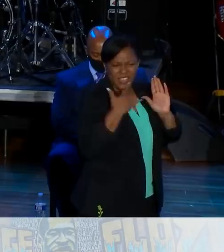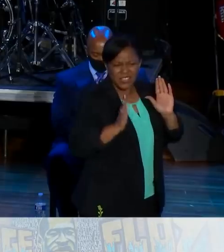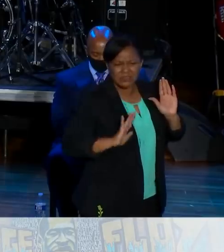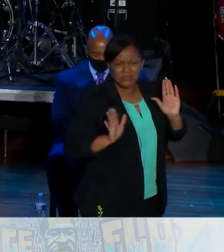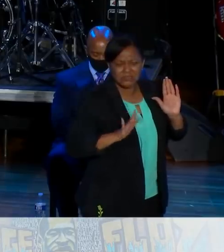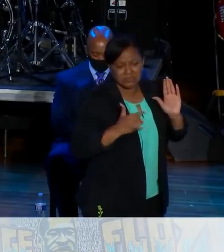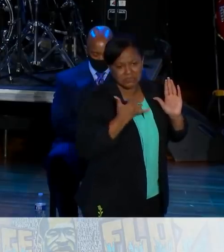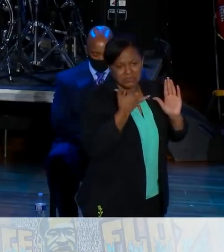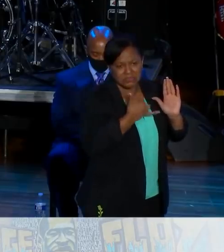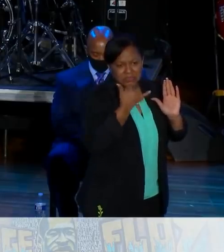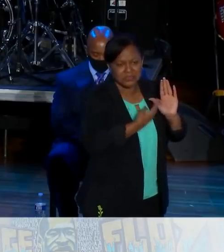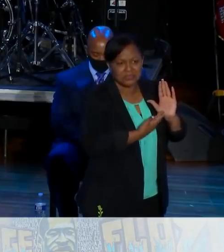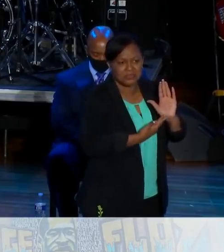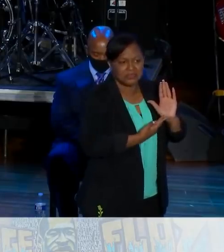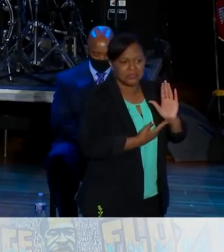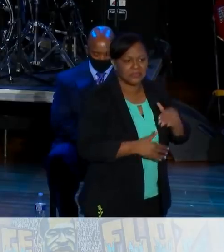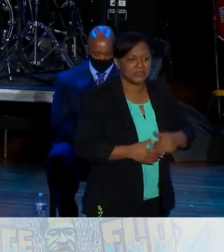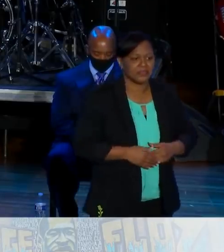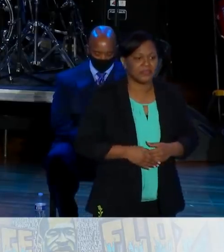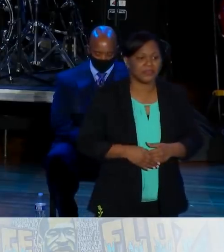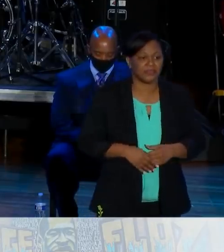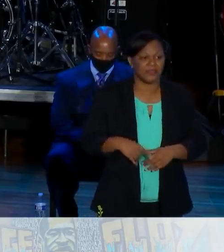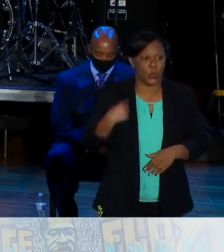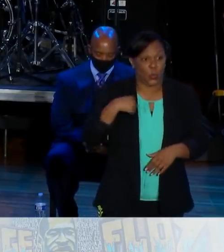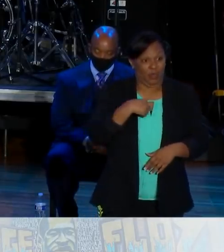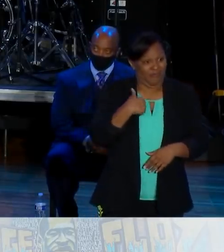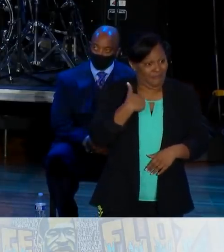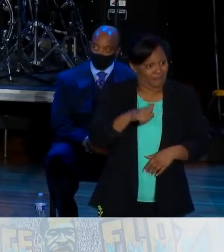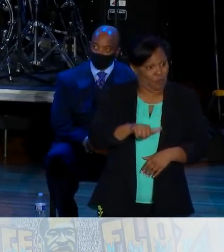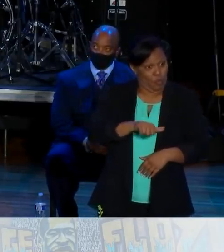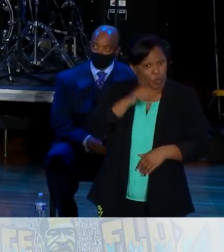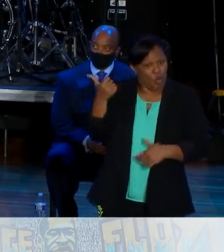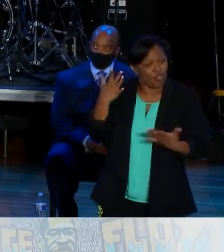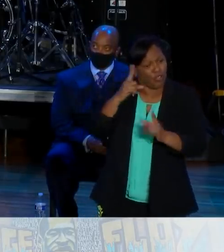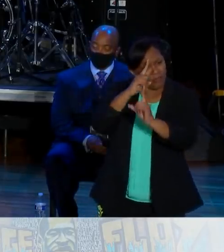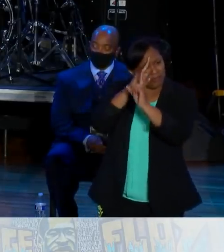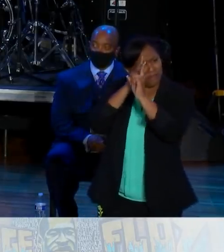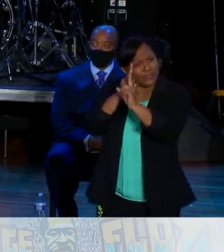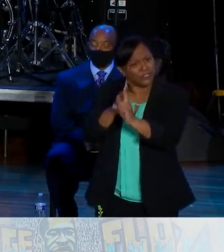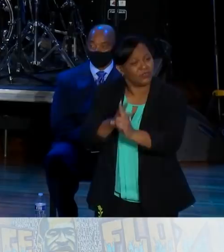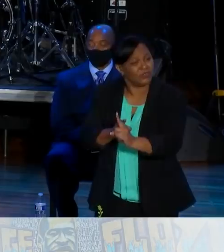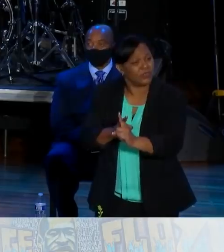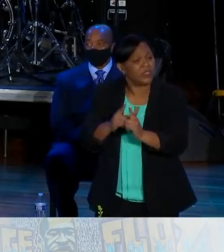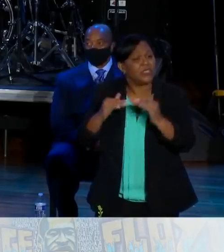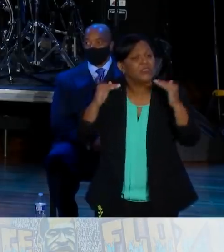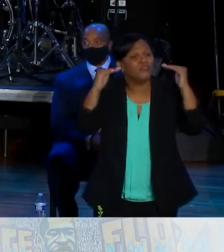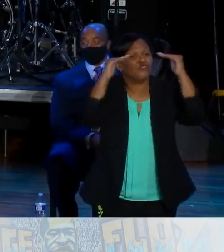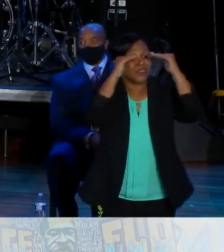BIBLES AS A PROP. AND FOR THOSE THAT HAVE AGENDAS